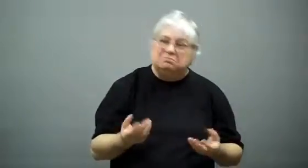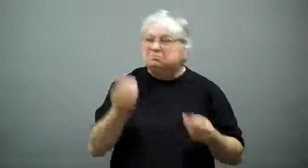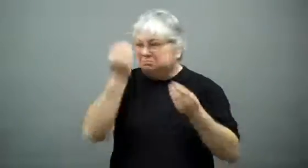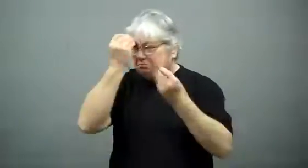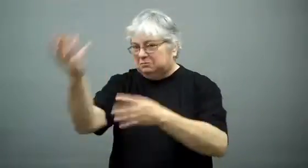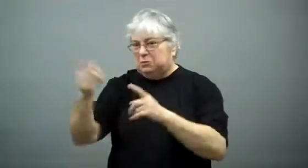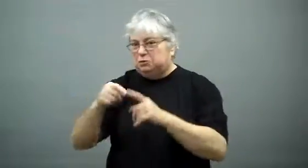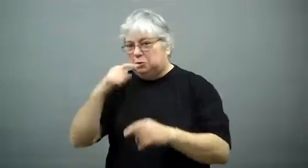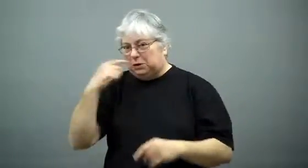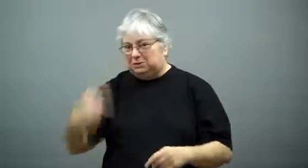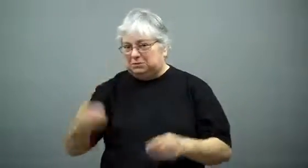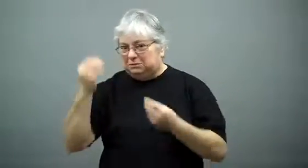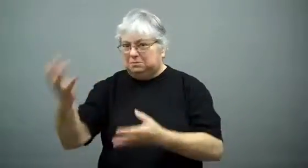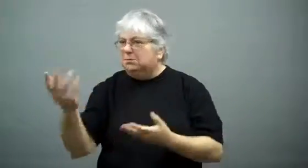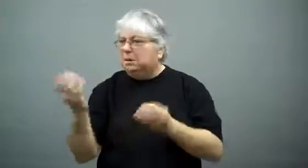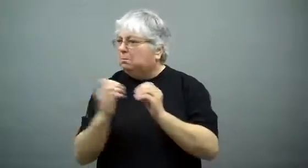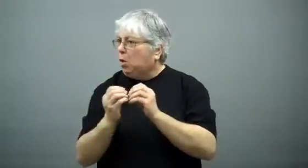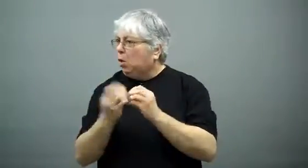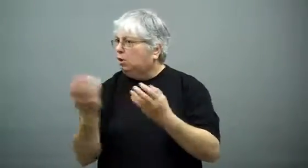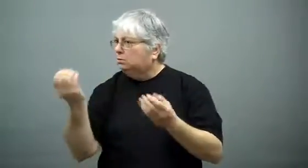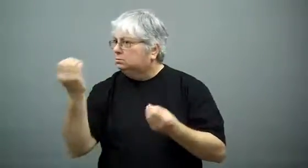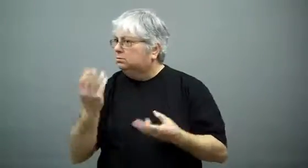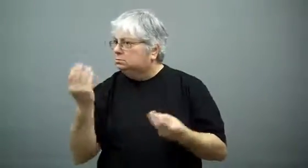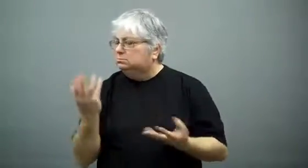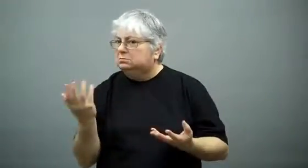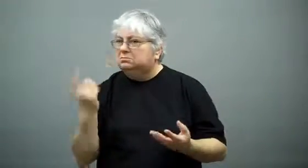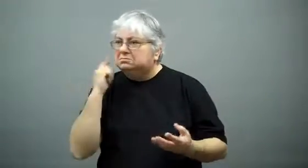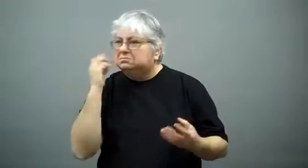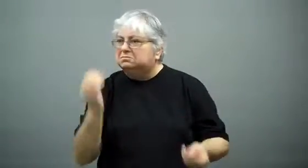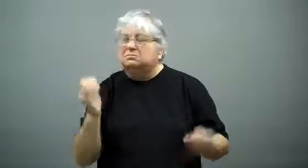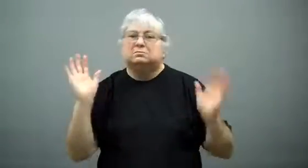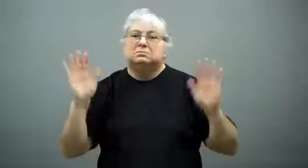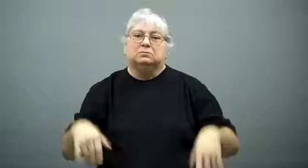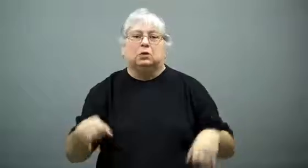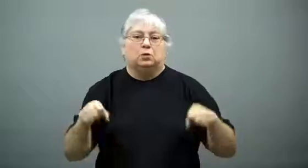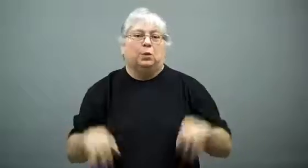They forwarded information to Russia and heard nothing back, so it was dropped.